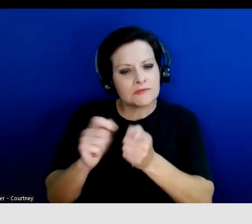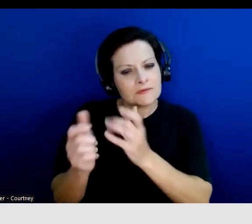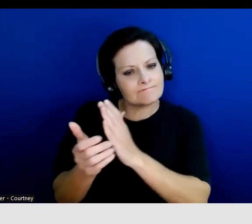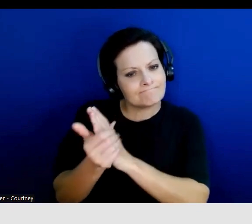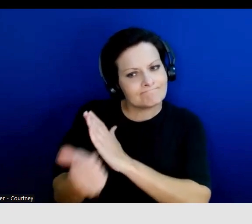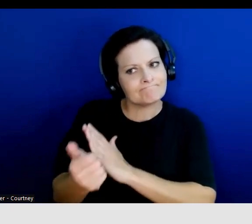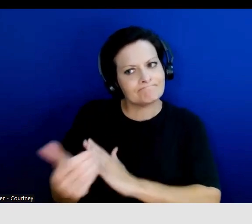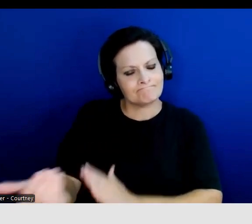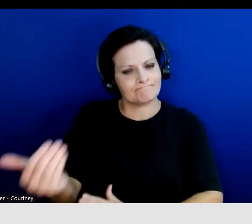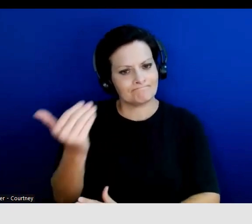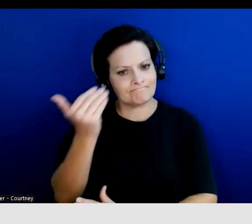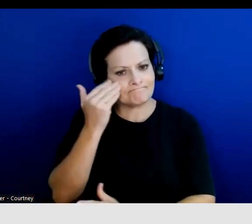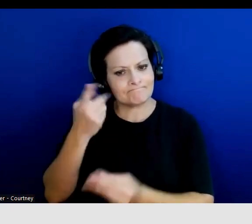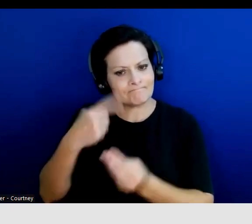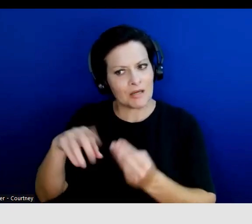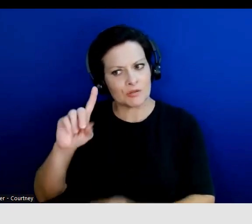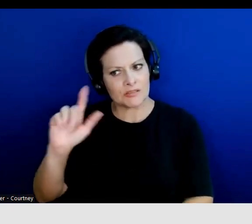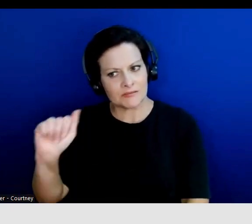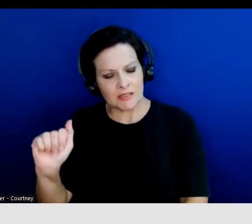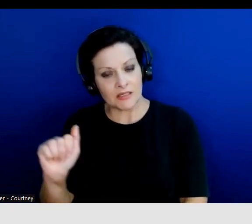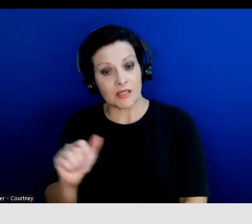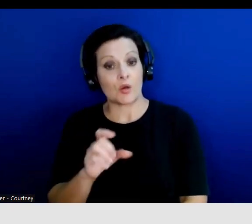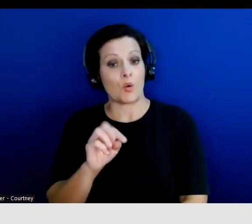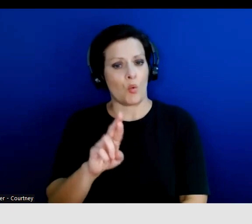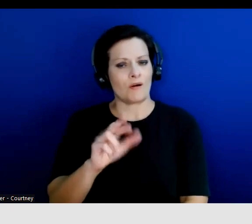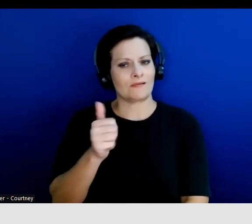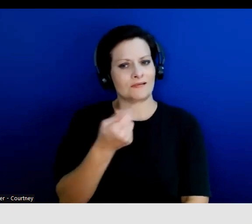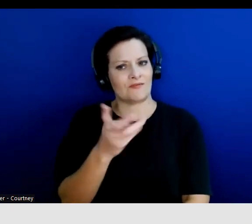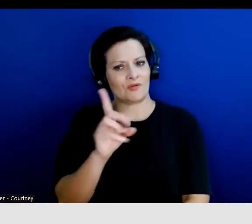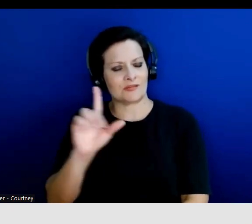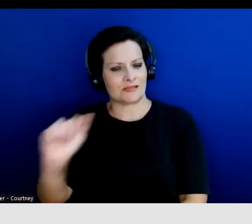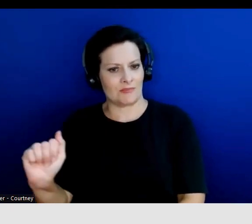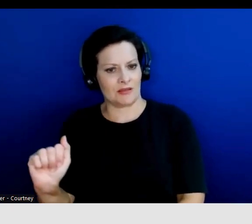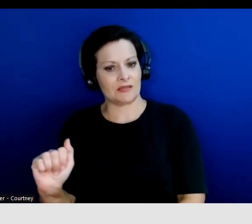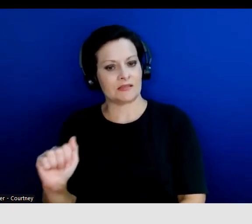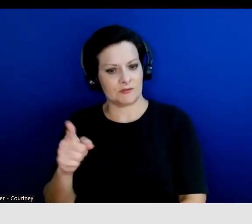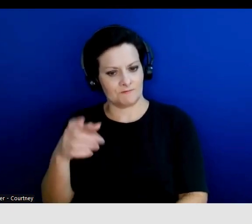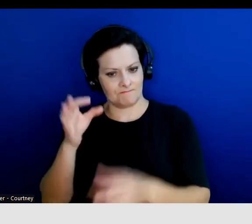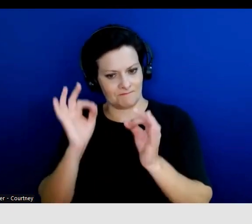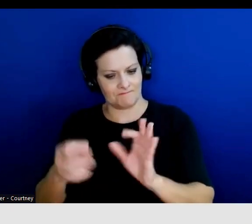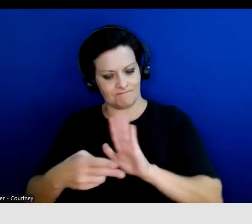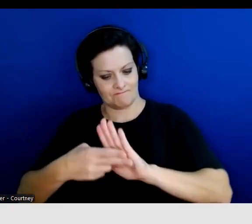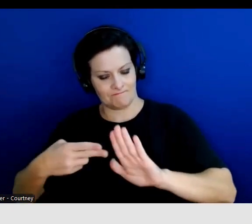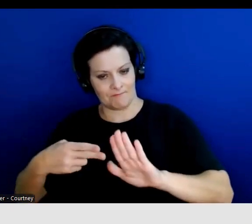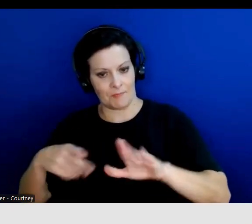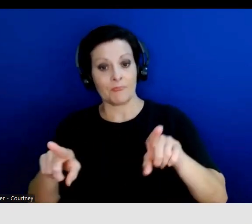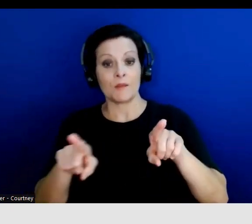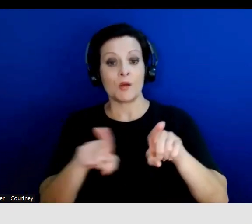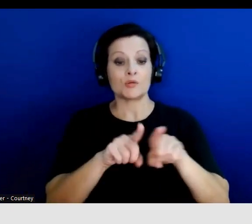the disability or disabilities you select, as well as in the crime areas your project